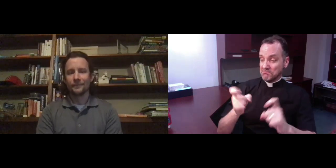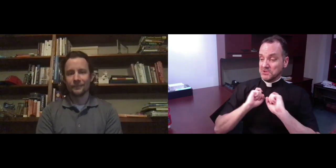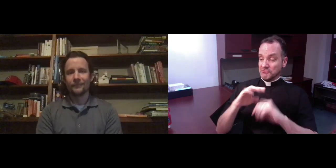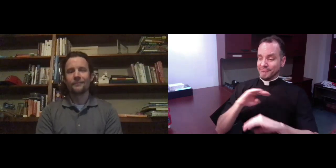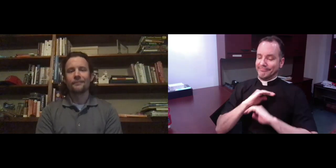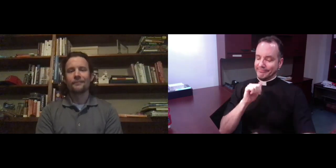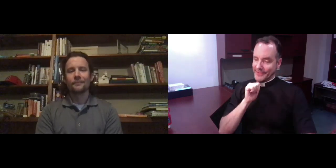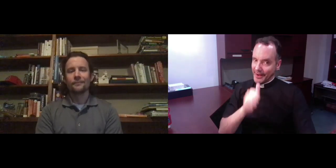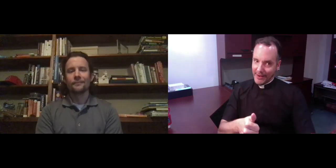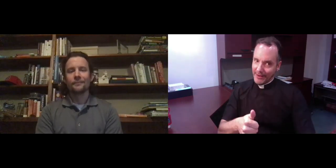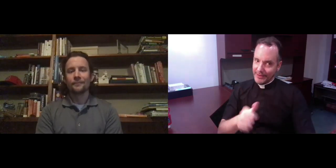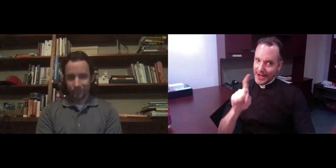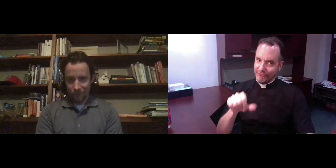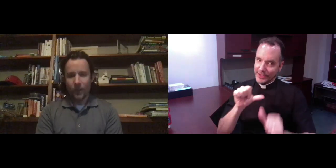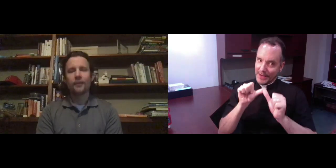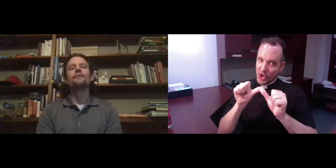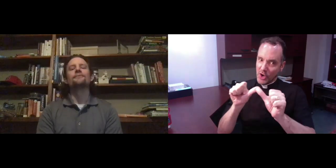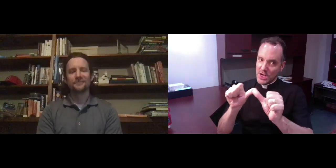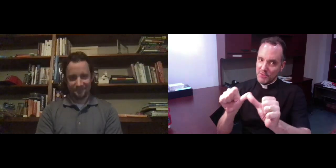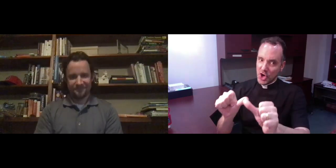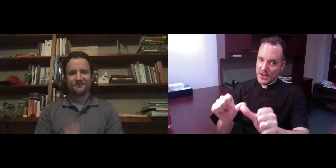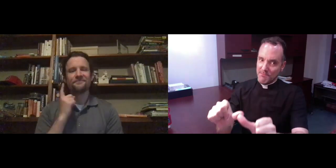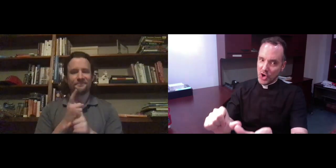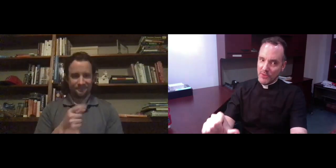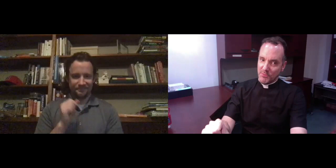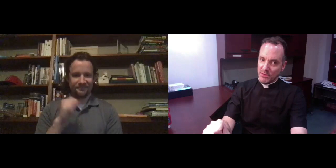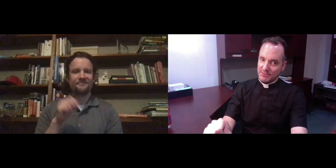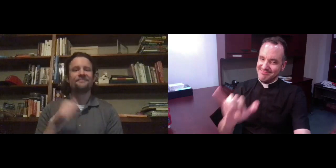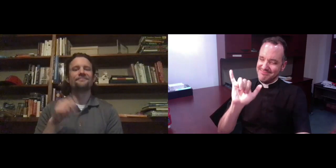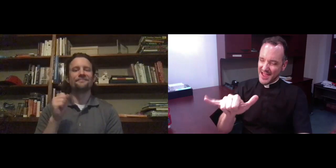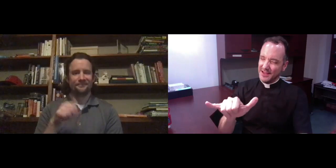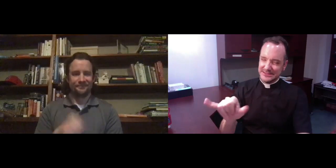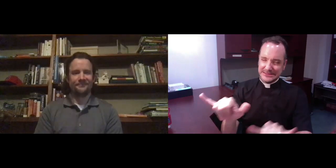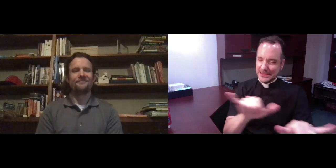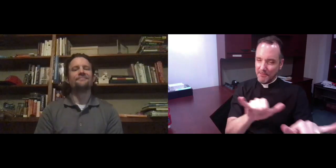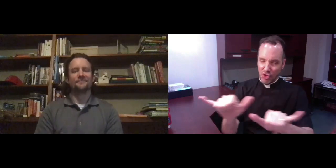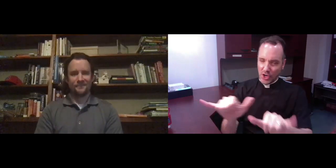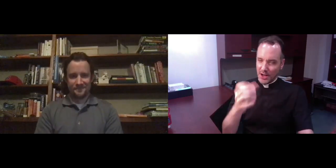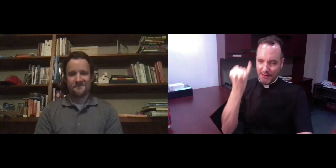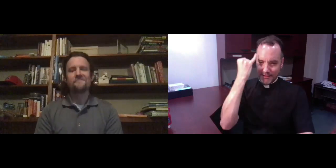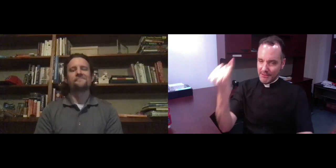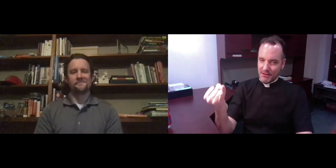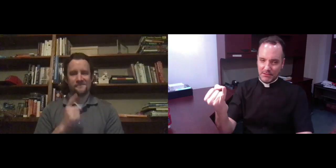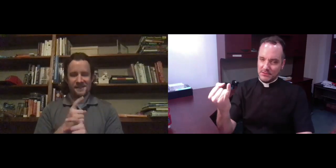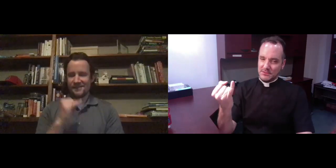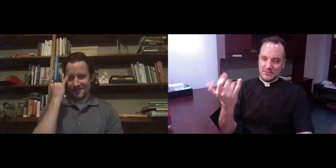and I think some people think, "Oh, if I go a few times it'll be great." But that doesn't give you any benefit; you have to keep going, that's the